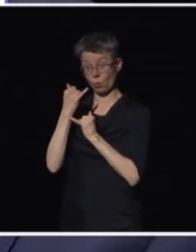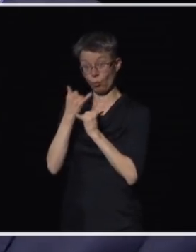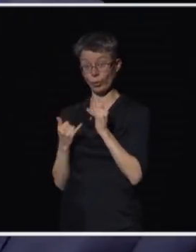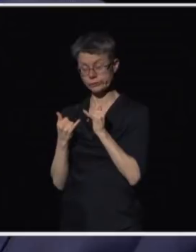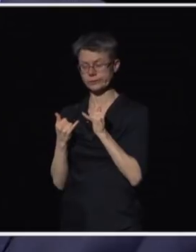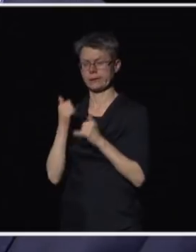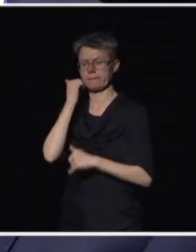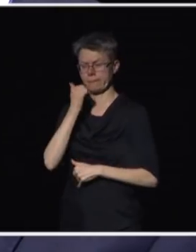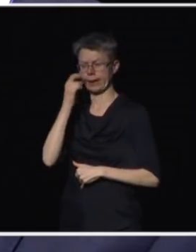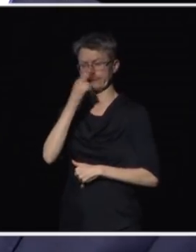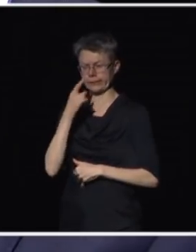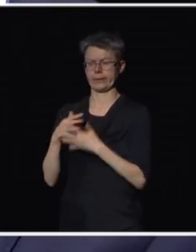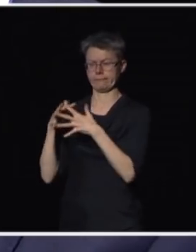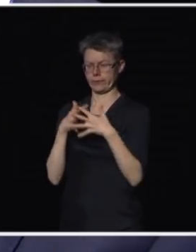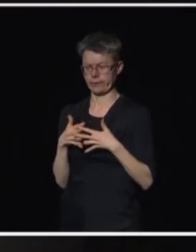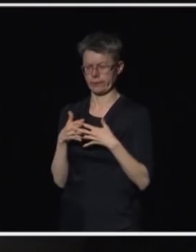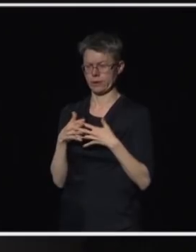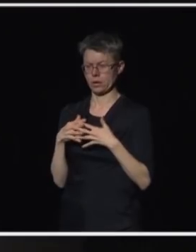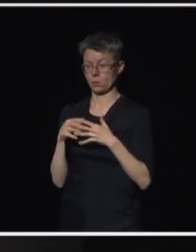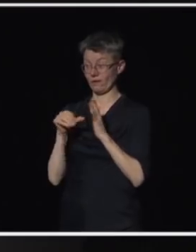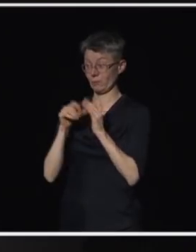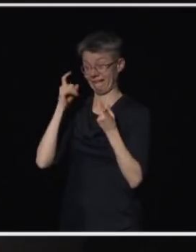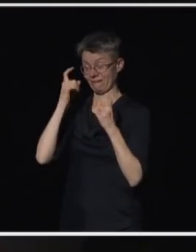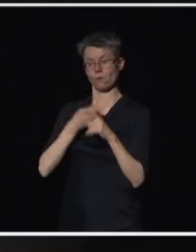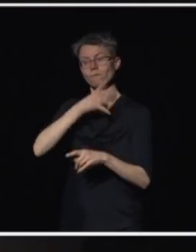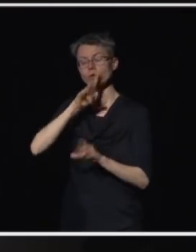We've been economically anxious for 400 years? We did not go out and elect --